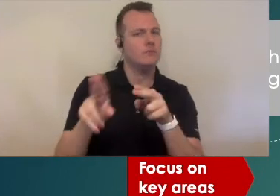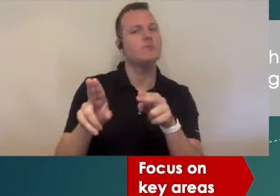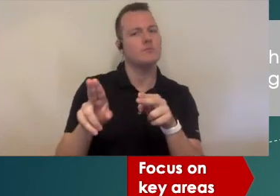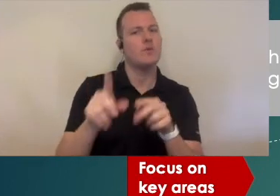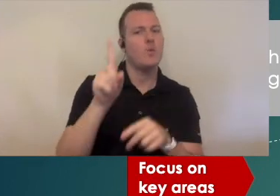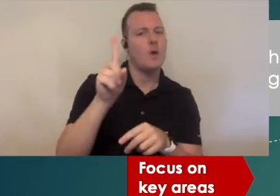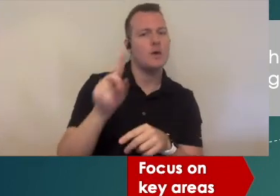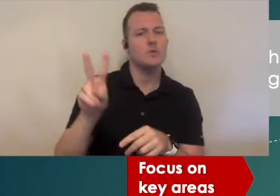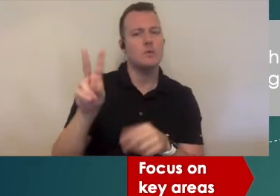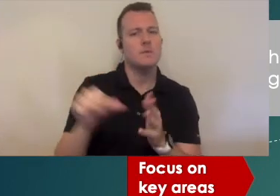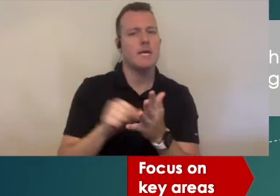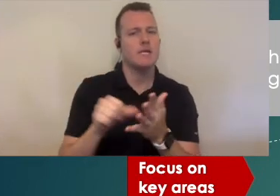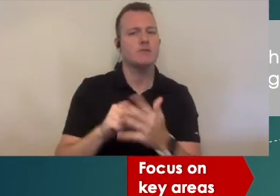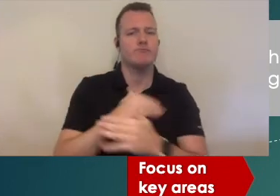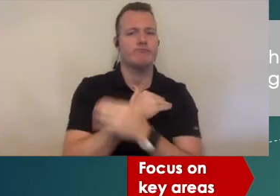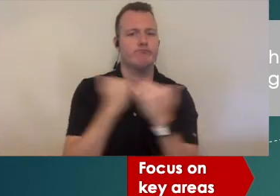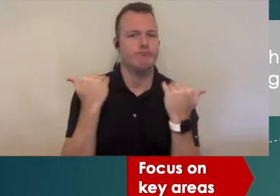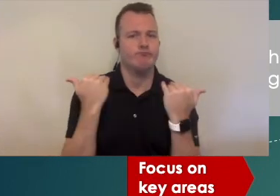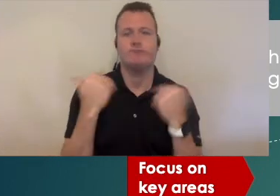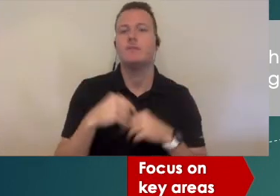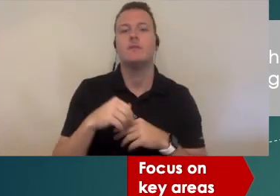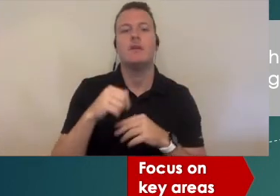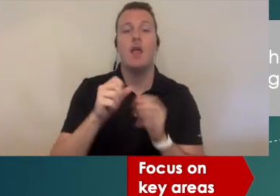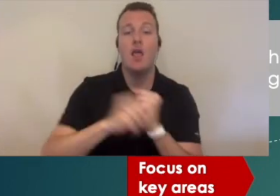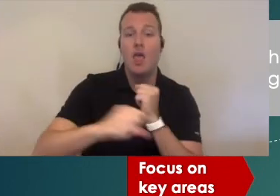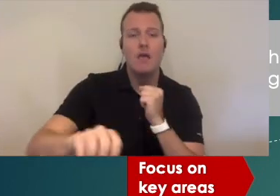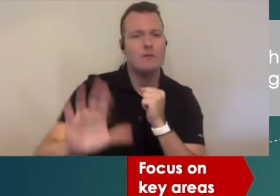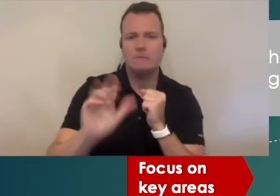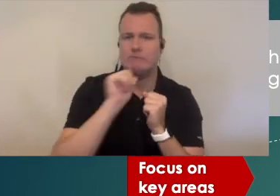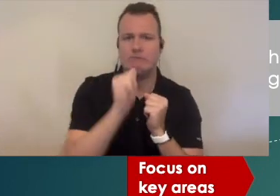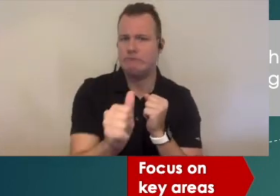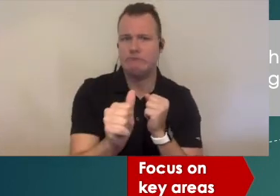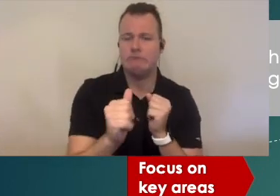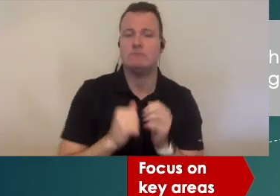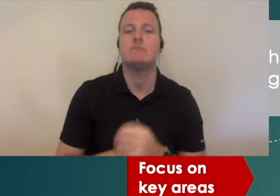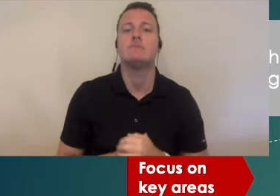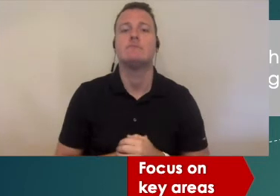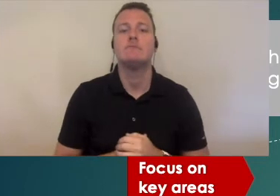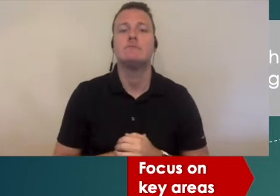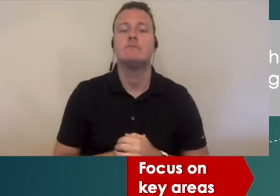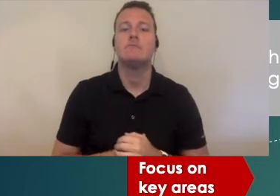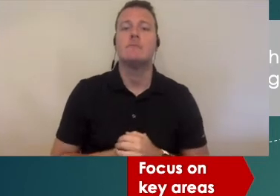to two pages only. Don't make it longer than that. Looking at the way you're